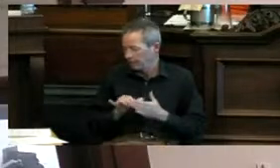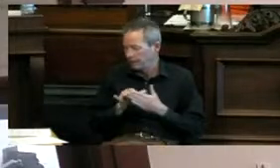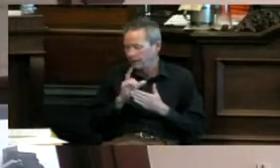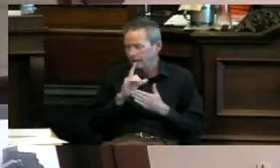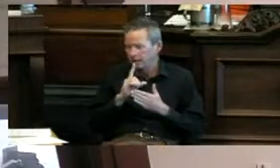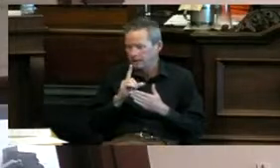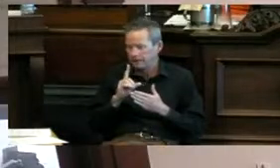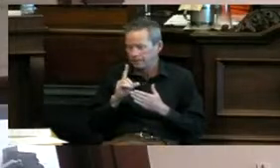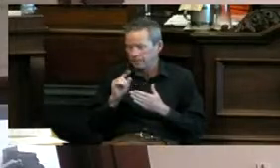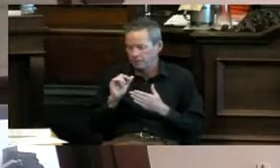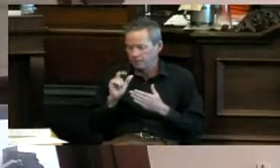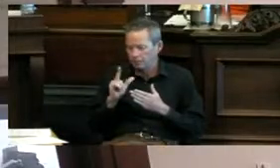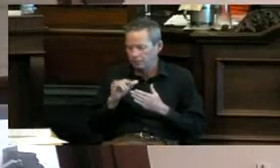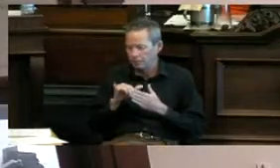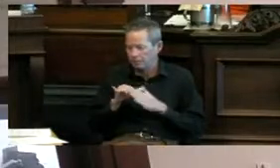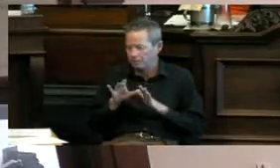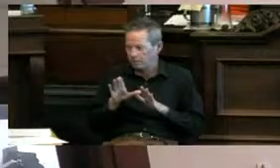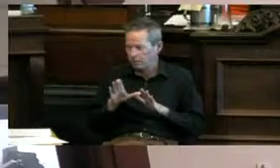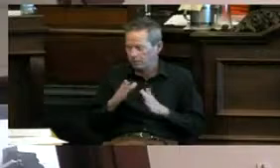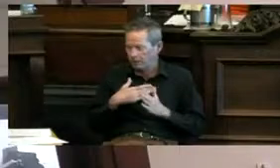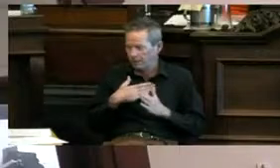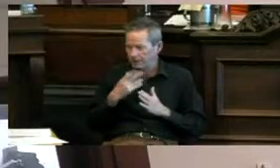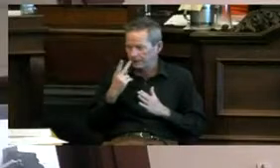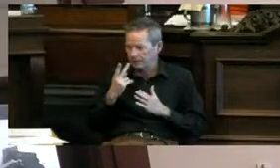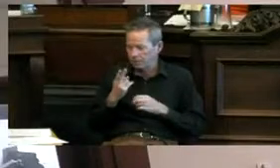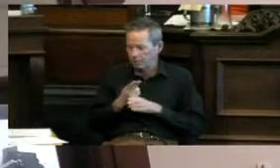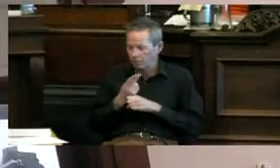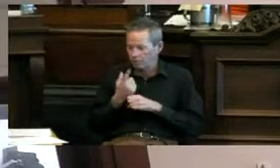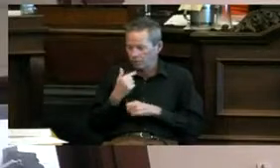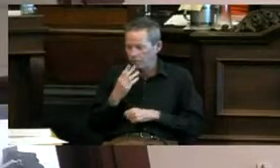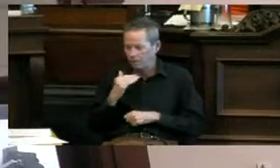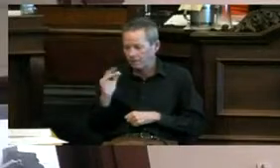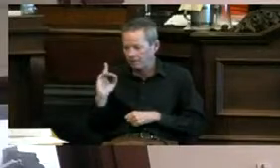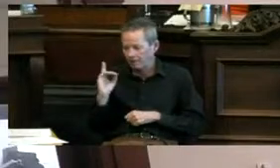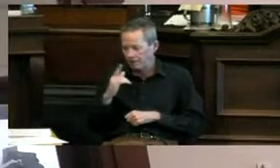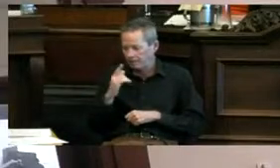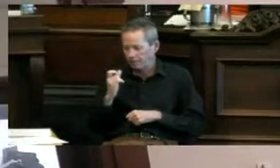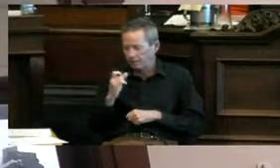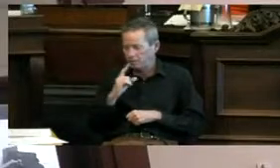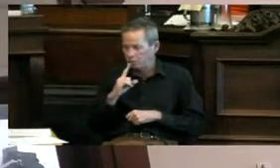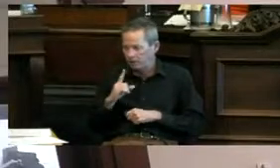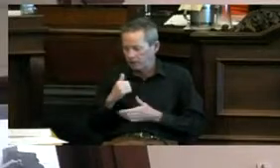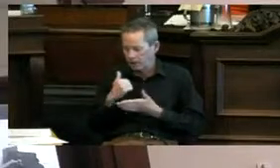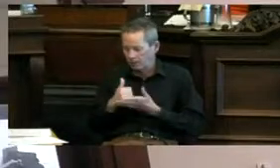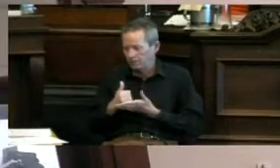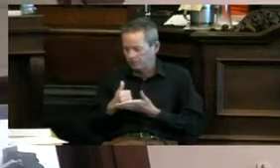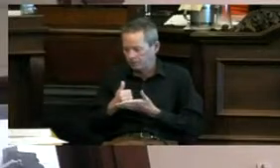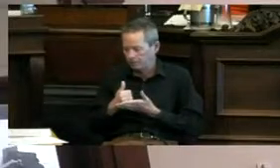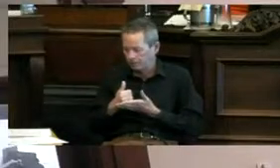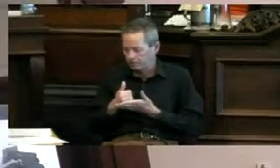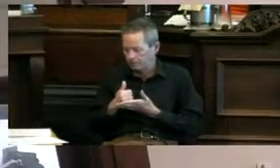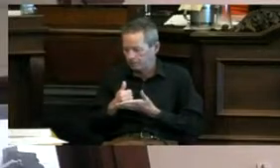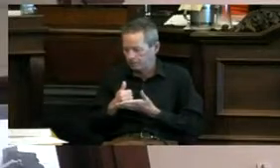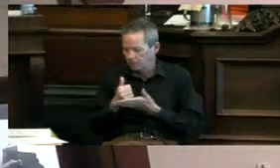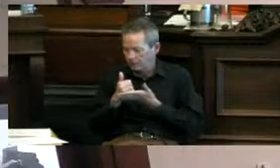exercise. That's one, two, whatever. But this is definitely been a tool that's been great,